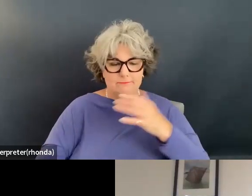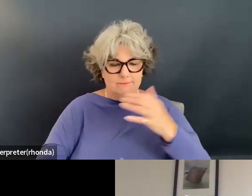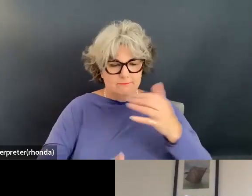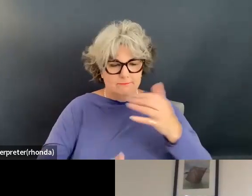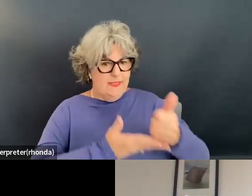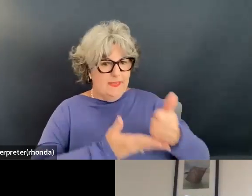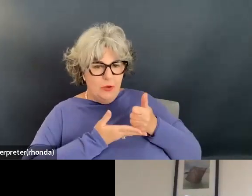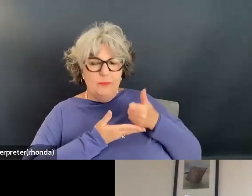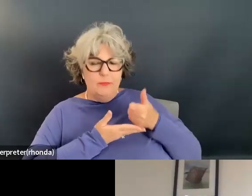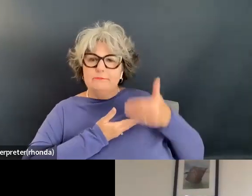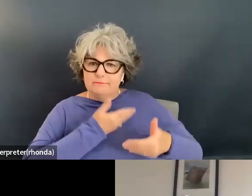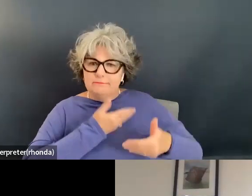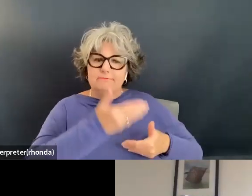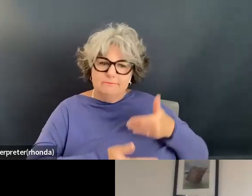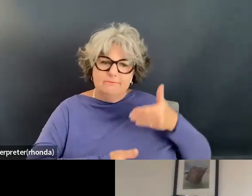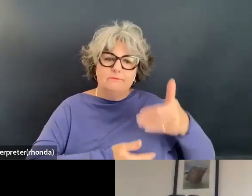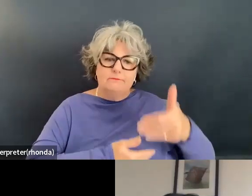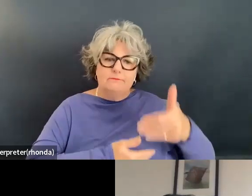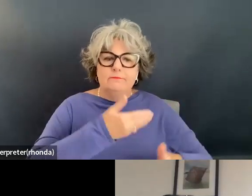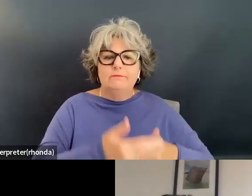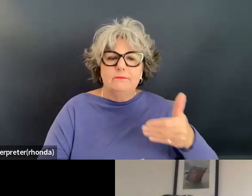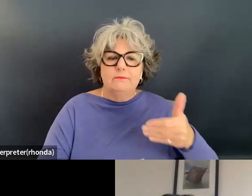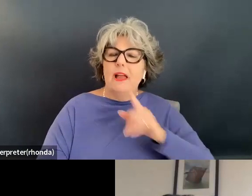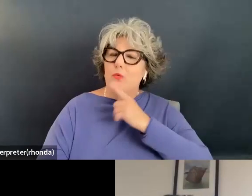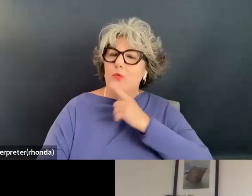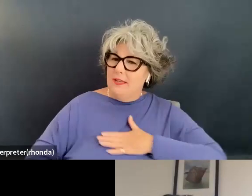She is, I just really appreciated a lot